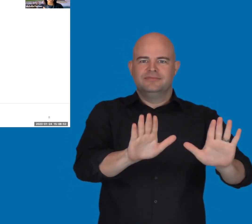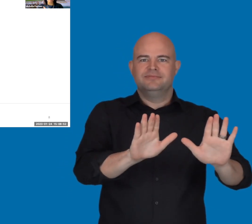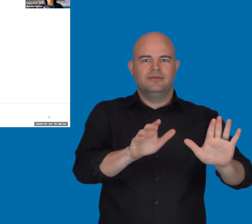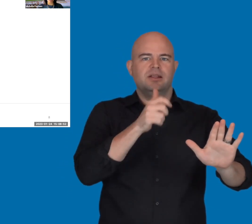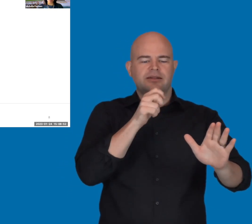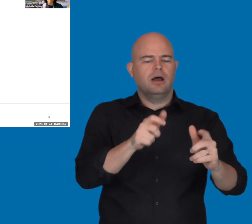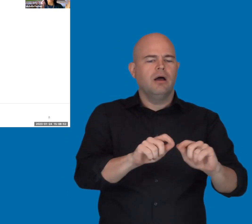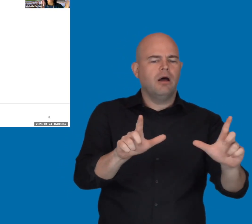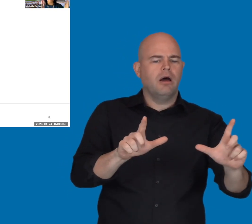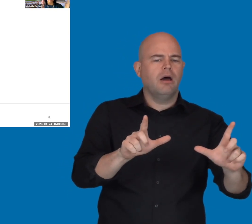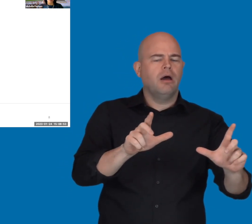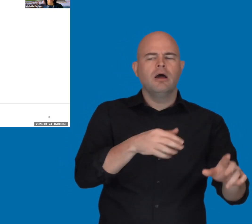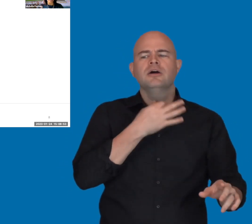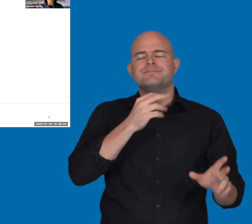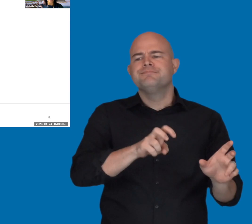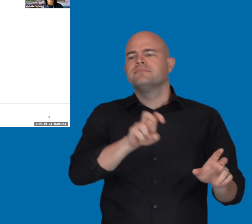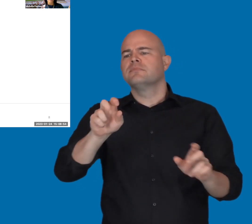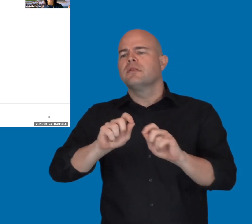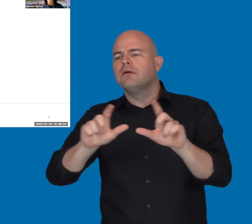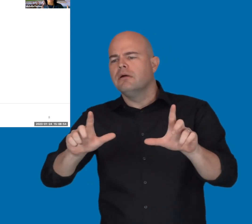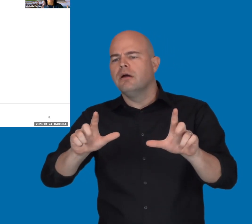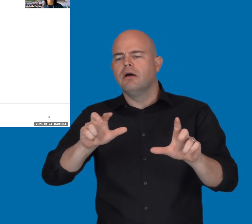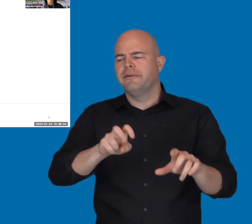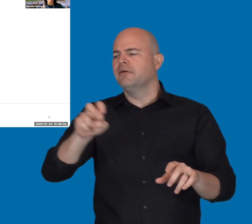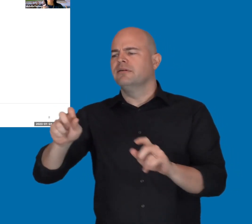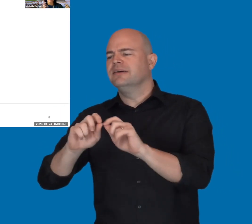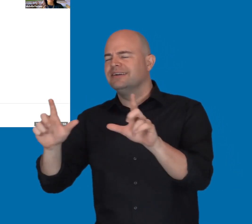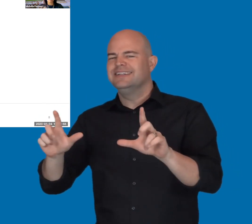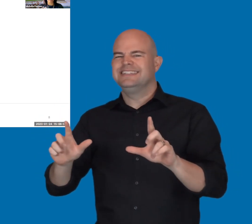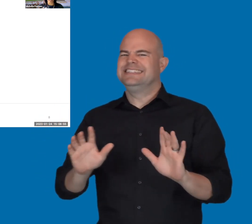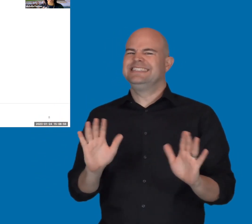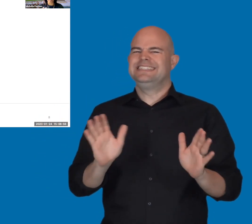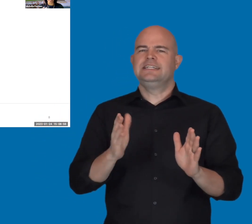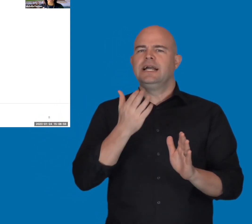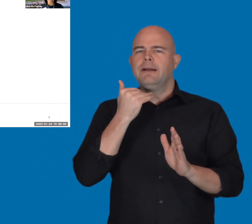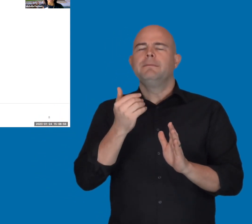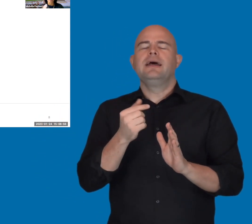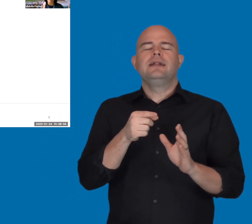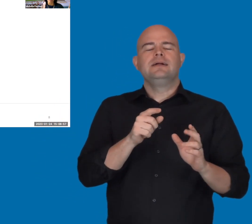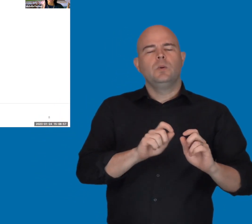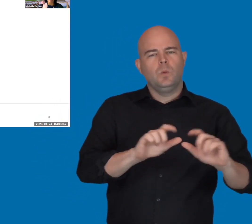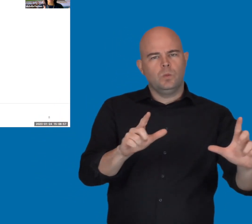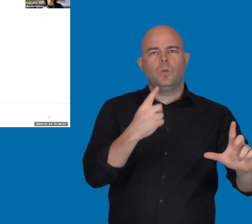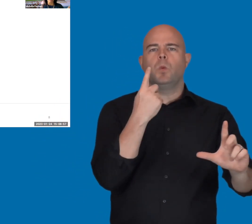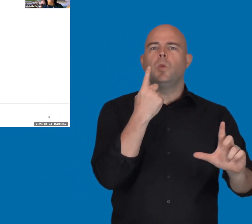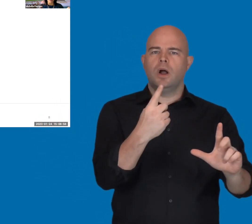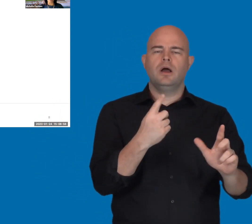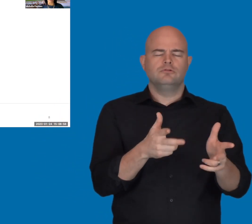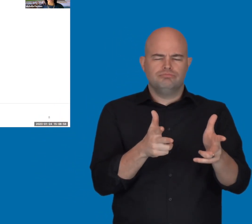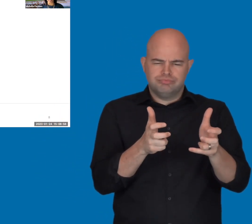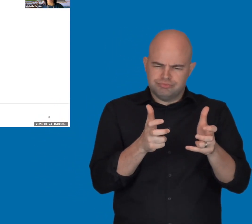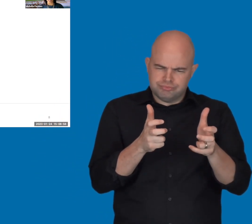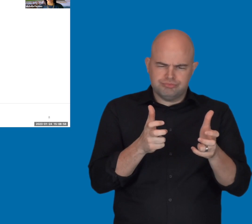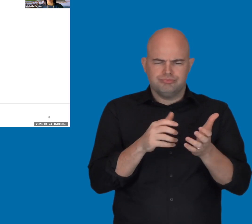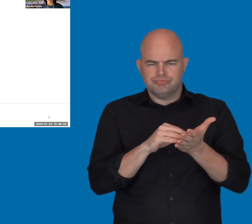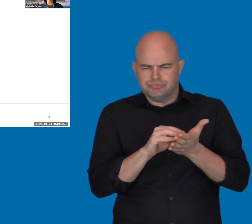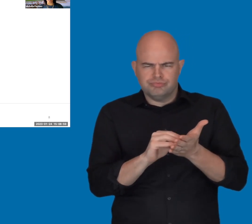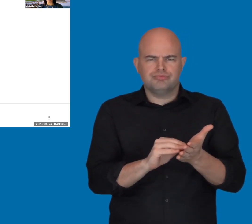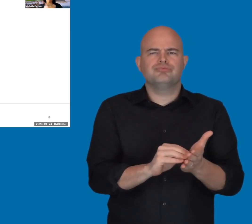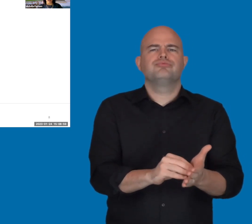So, when you look at it, it looked like maybe somebody spent for the whole six weeks maybe two ours total.